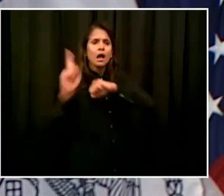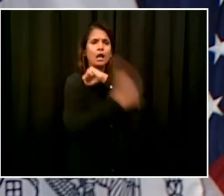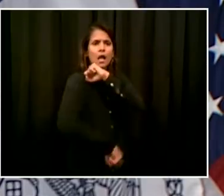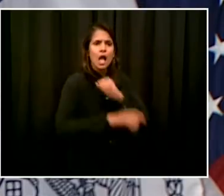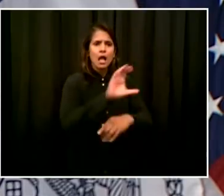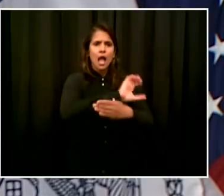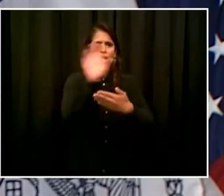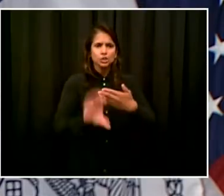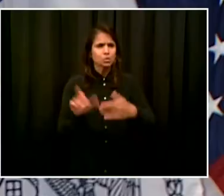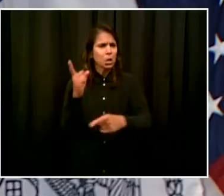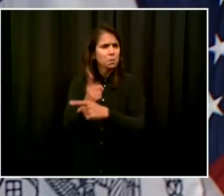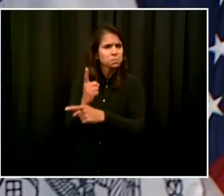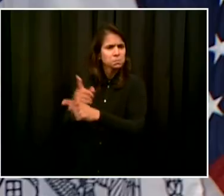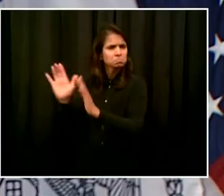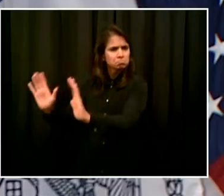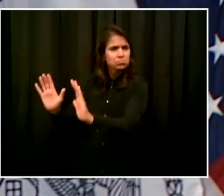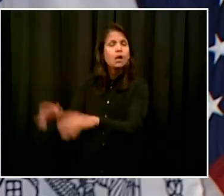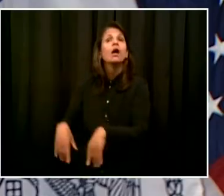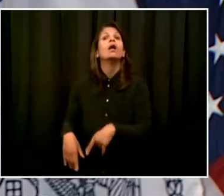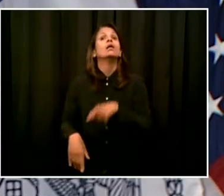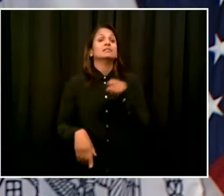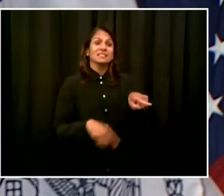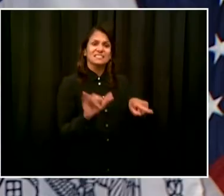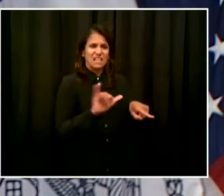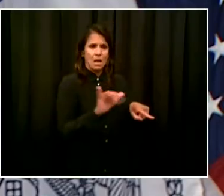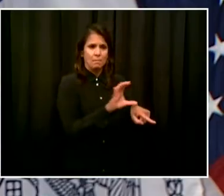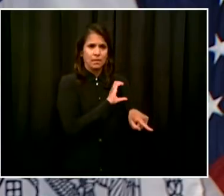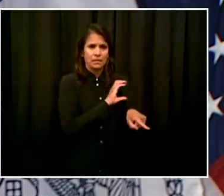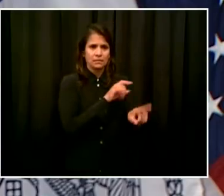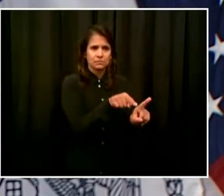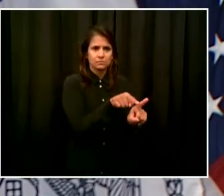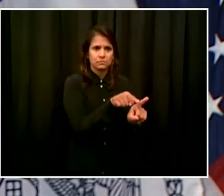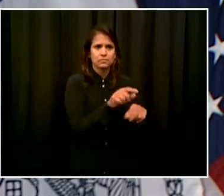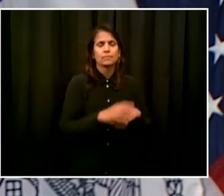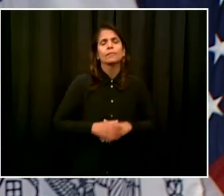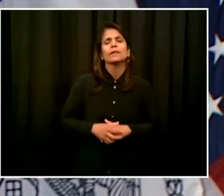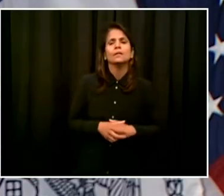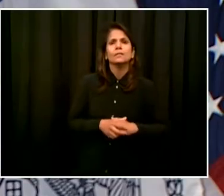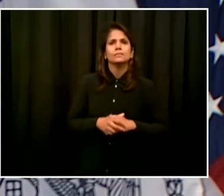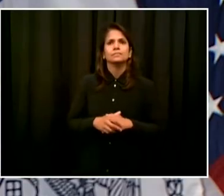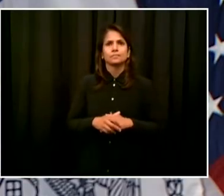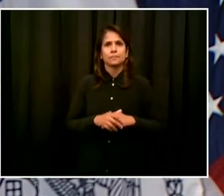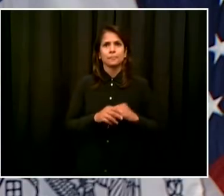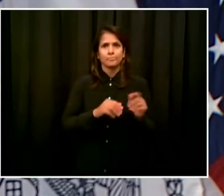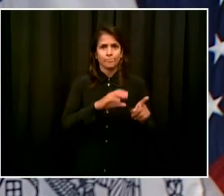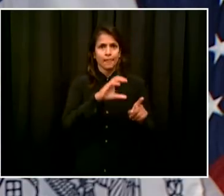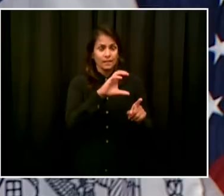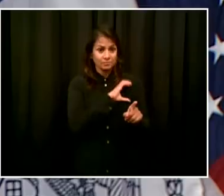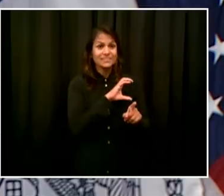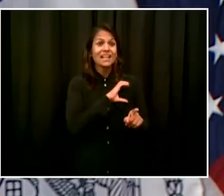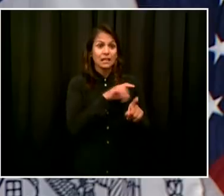THAT IS SOMETHING THAT ISRARELY USED. BECAUSE OF CONTINUED WORK